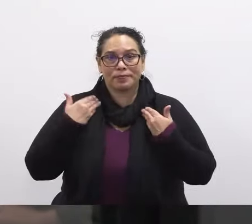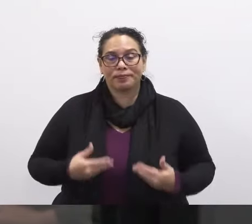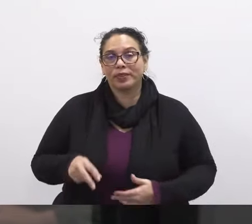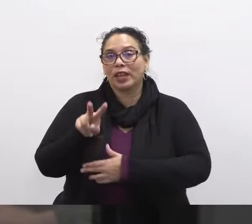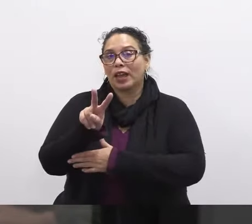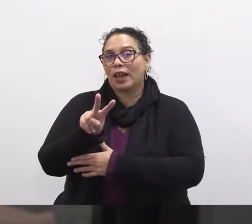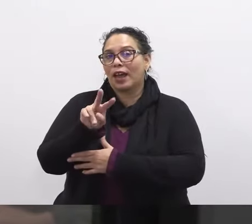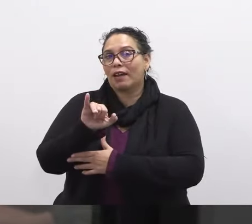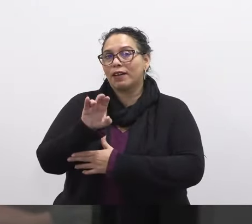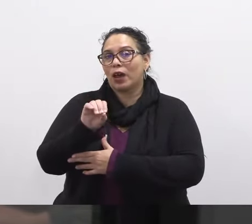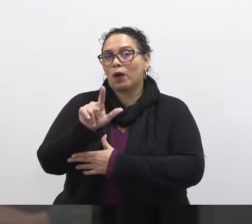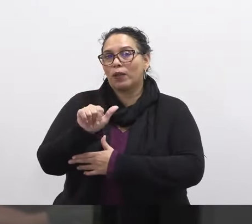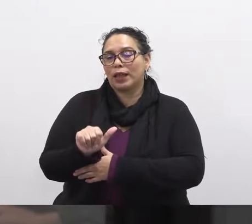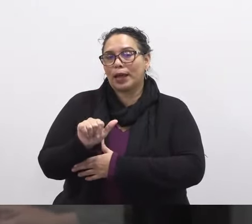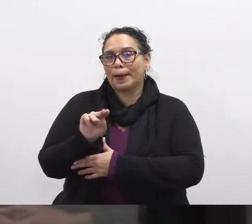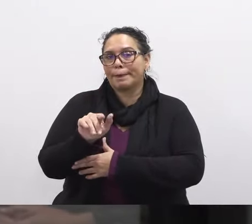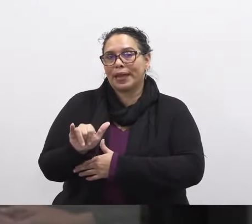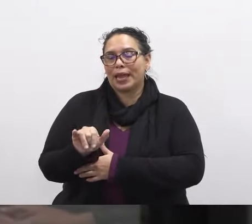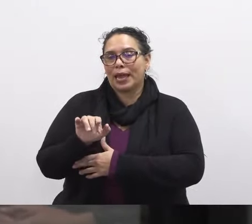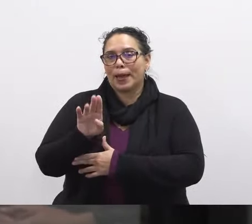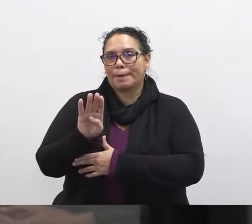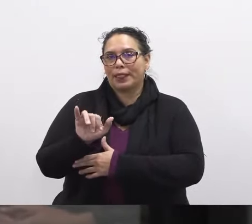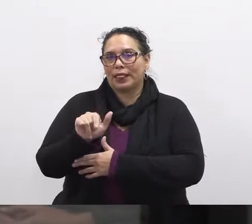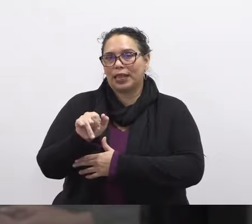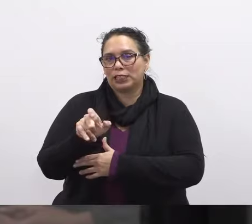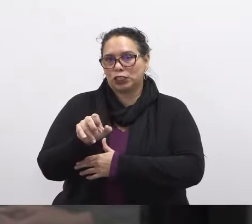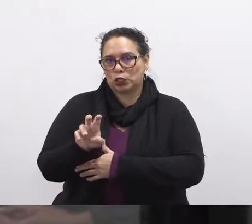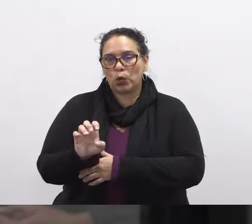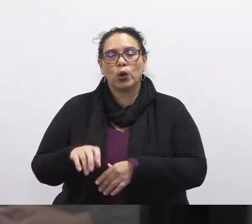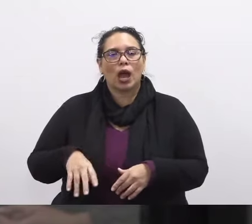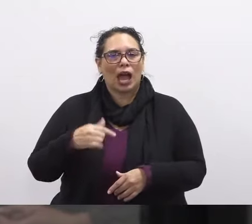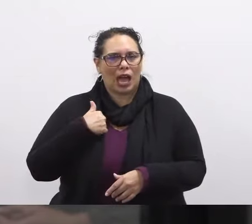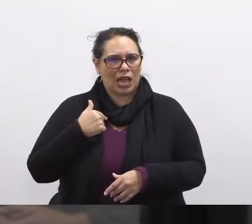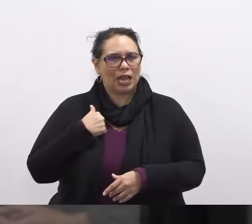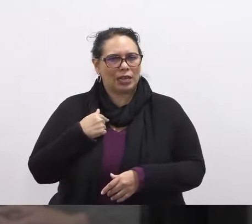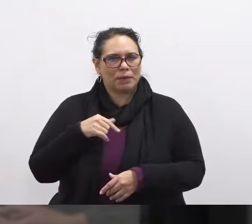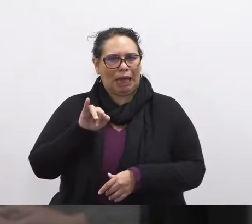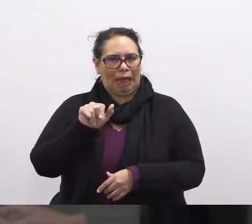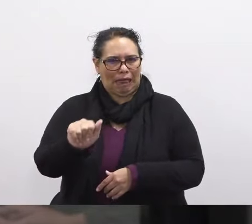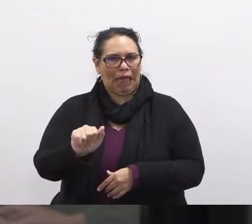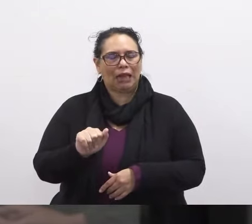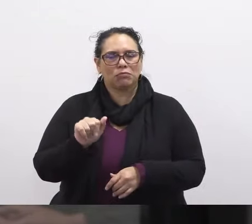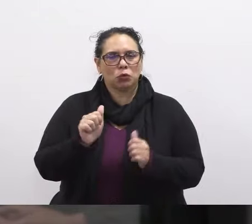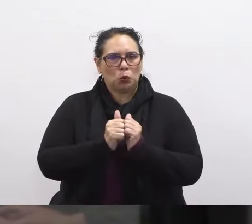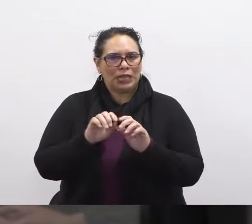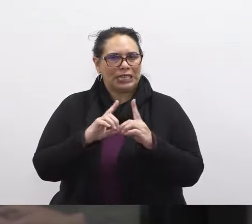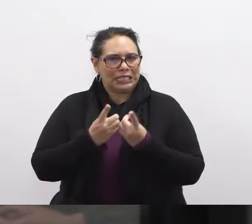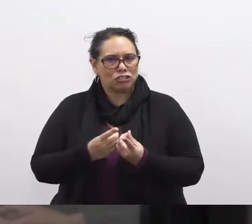I'm a para educator with the district, been here 30 years, don't plan on going anywhere anytime soon,